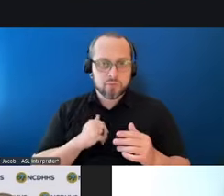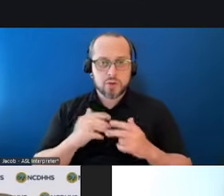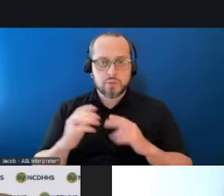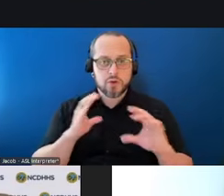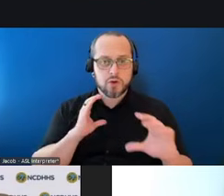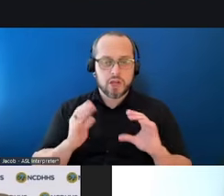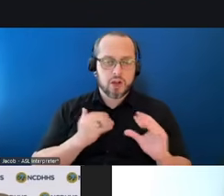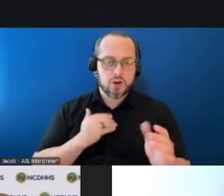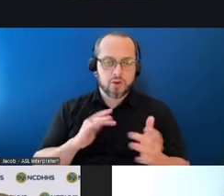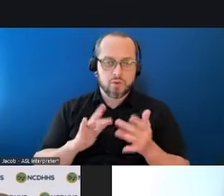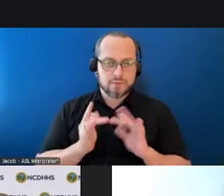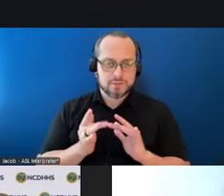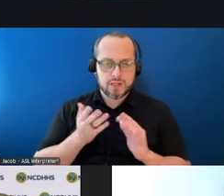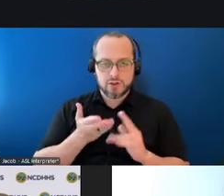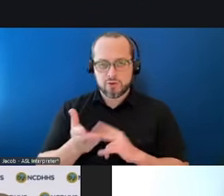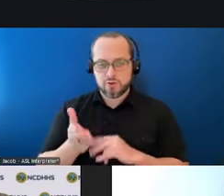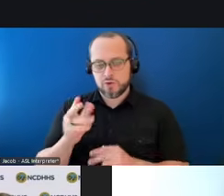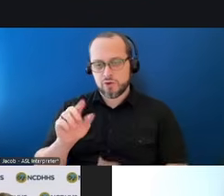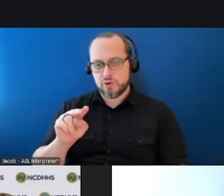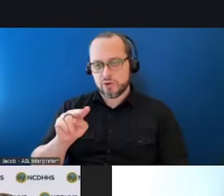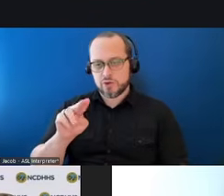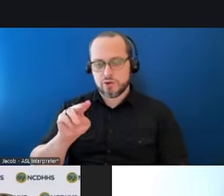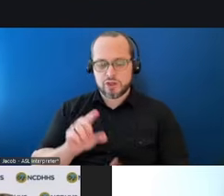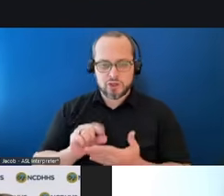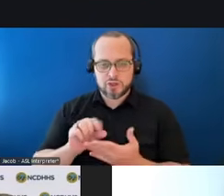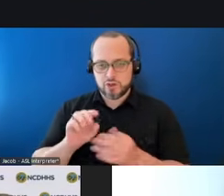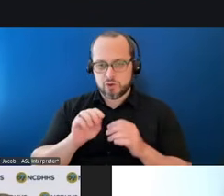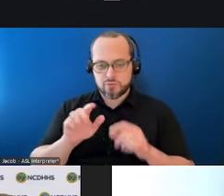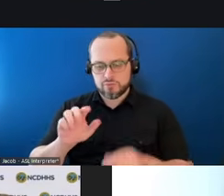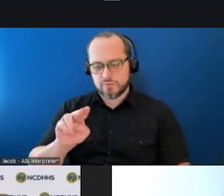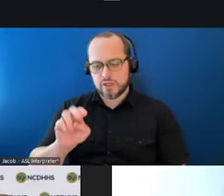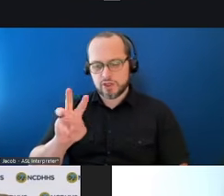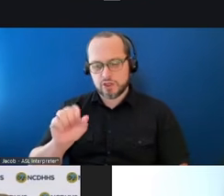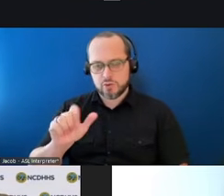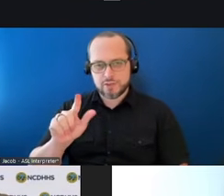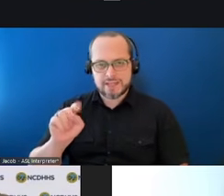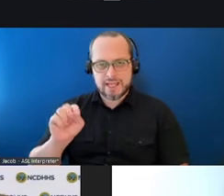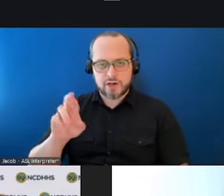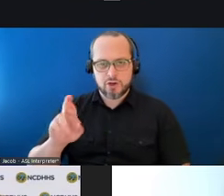our newsletter uh when those meetings will take place. The first one will take place in August.